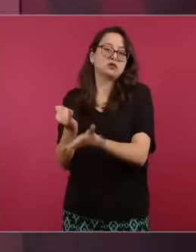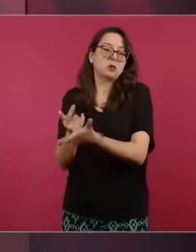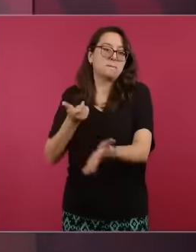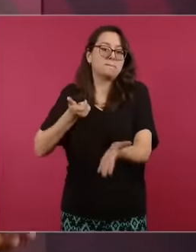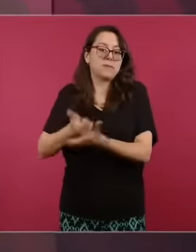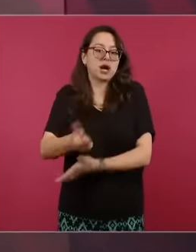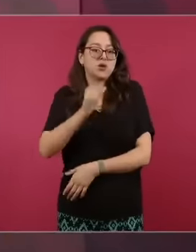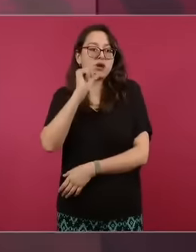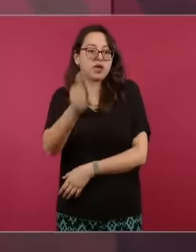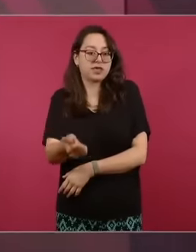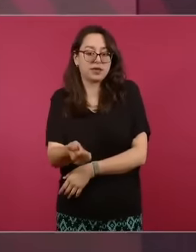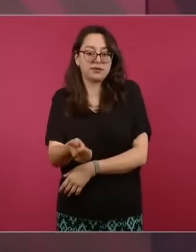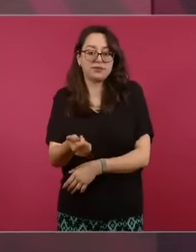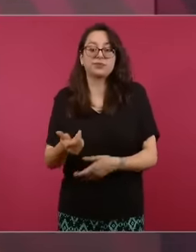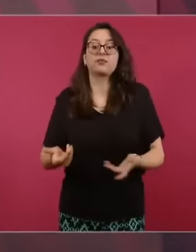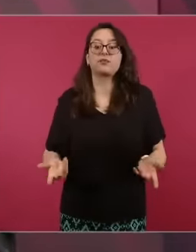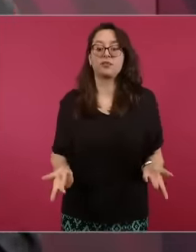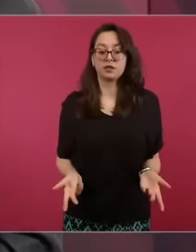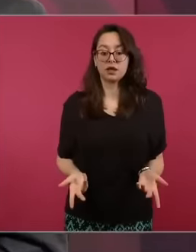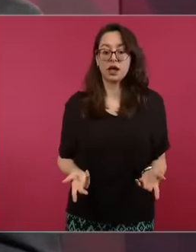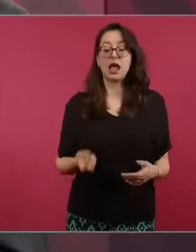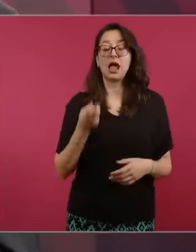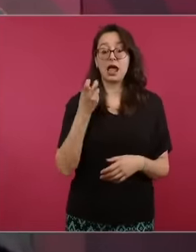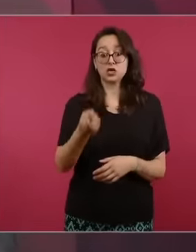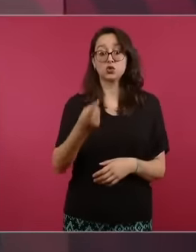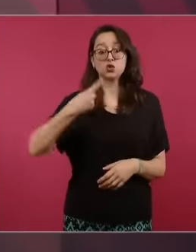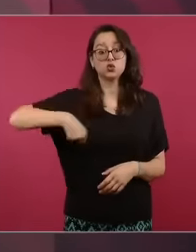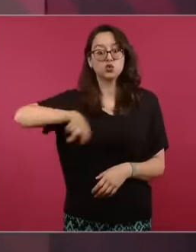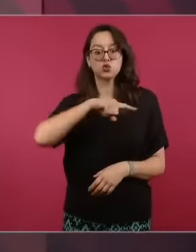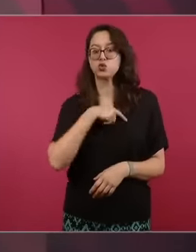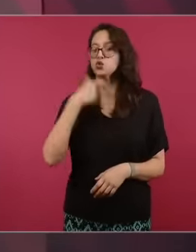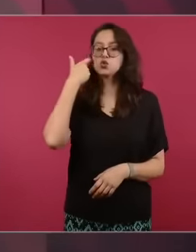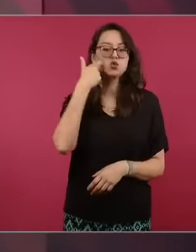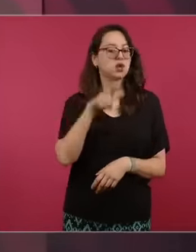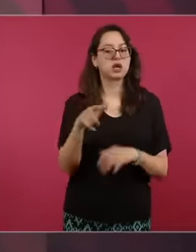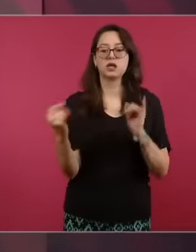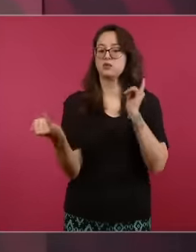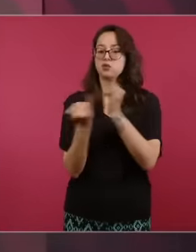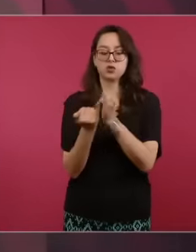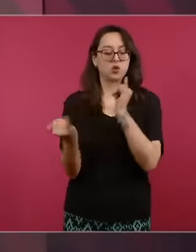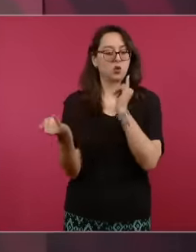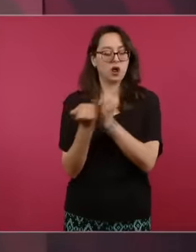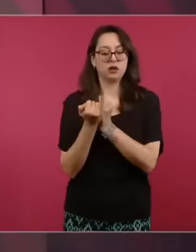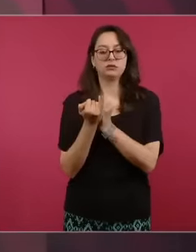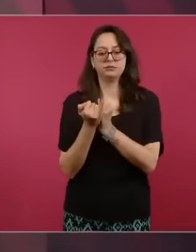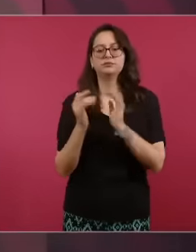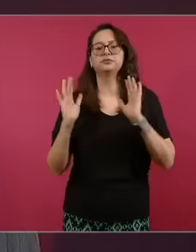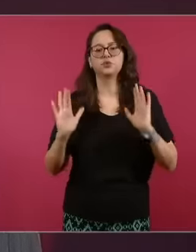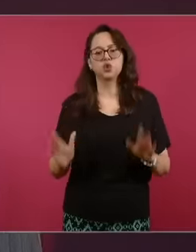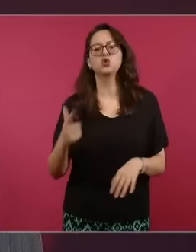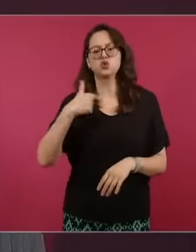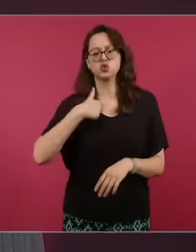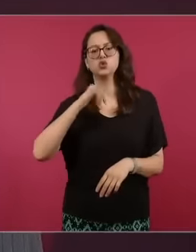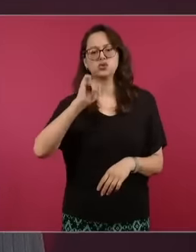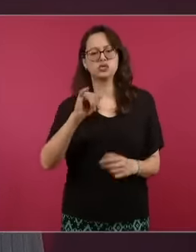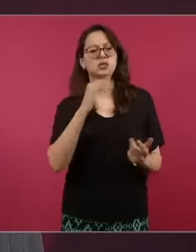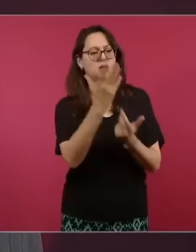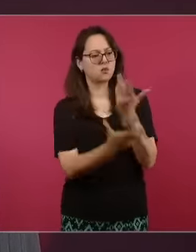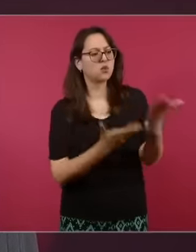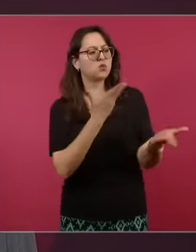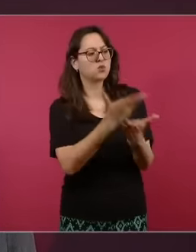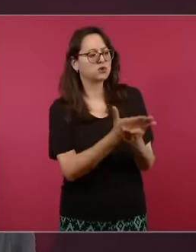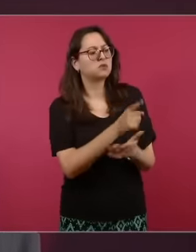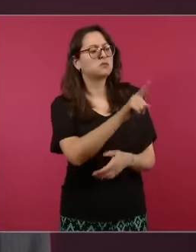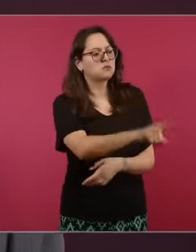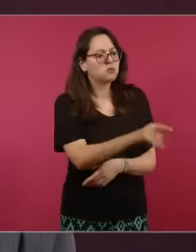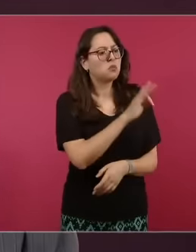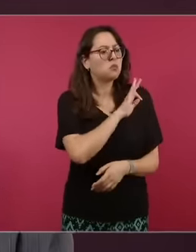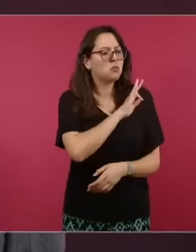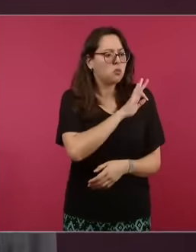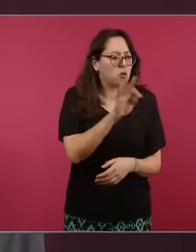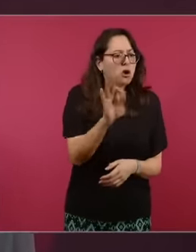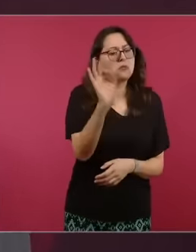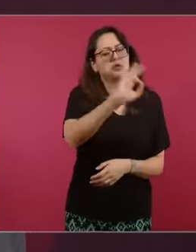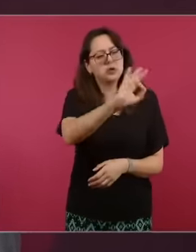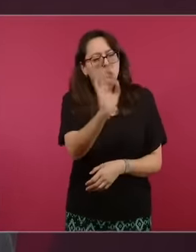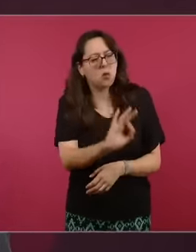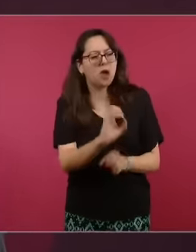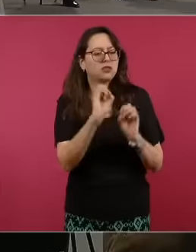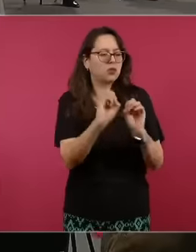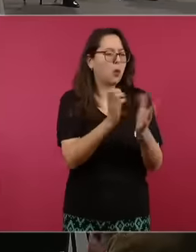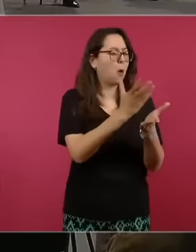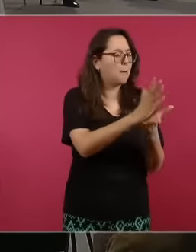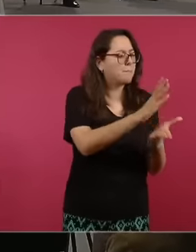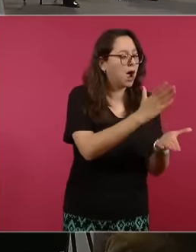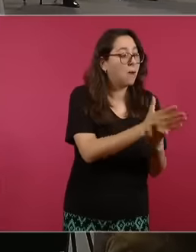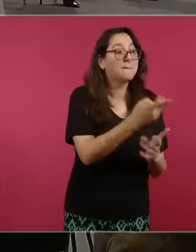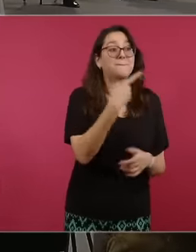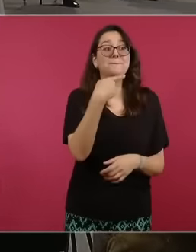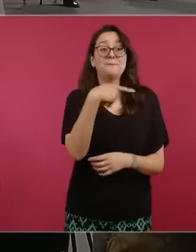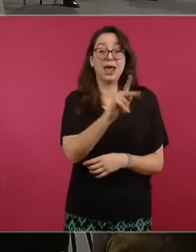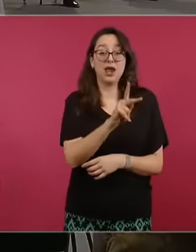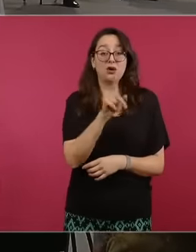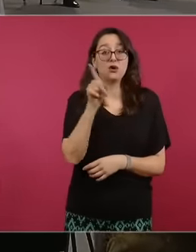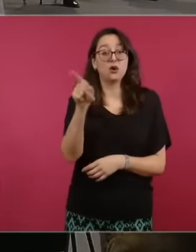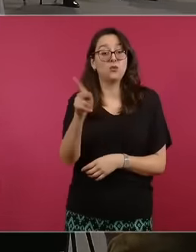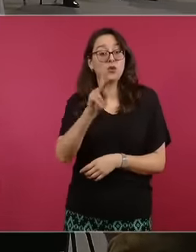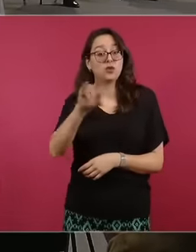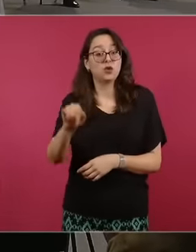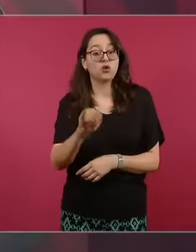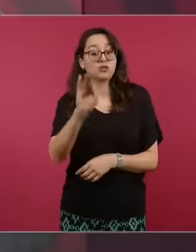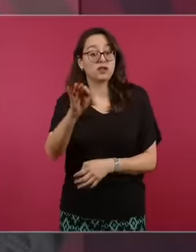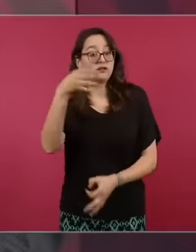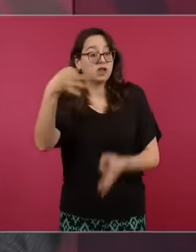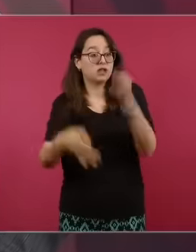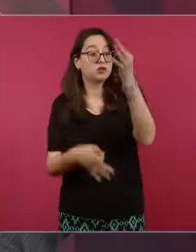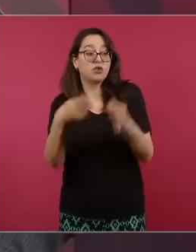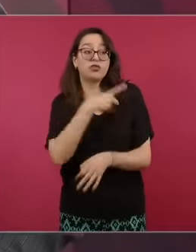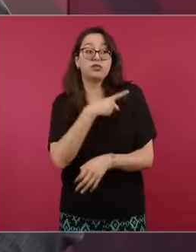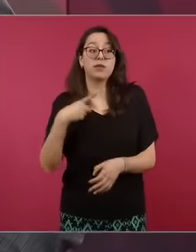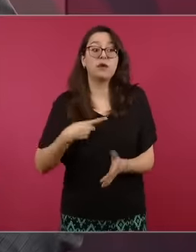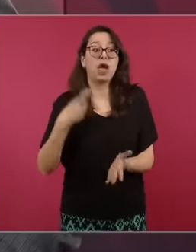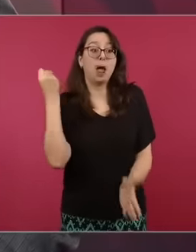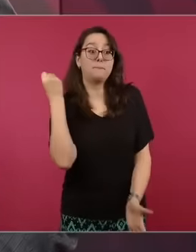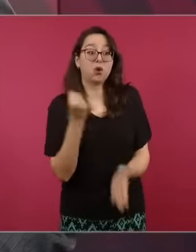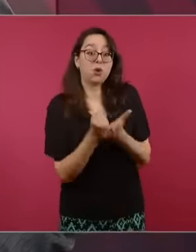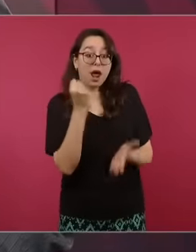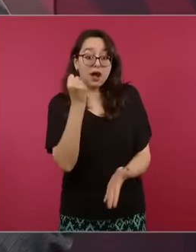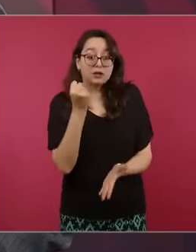that it is legal, however, it will be validated by the judiciary, it was asked and he said, No, no,